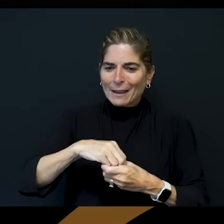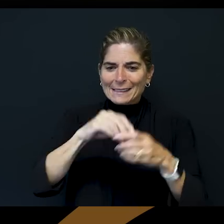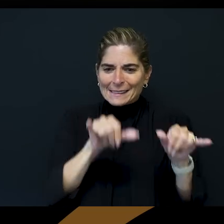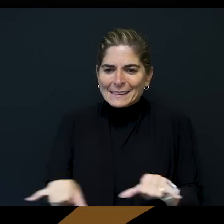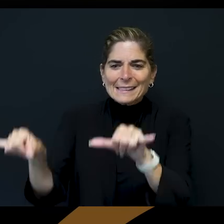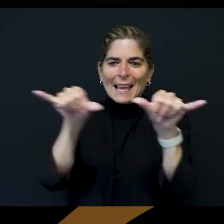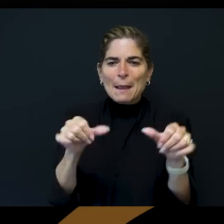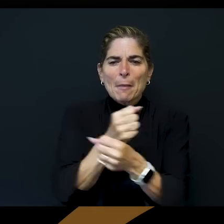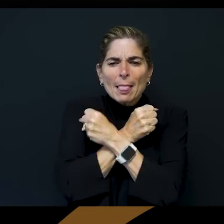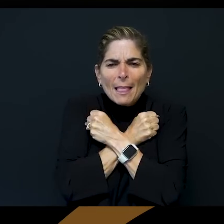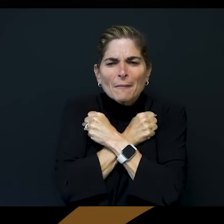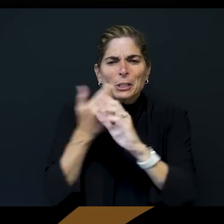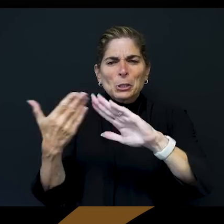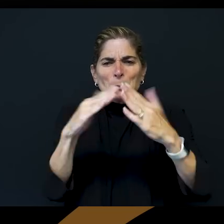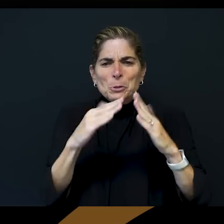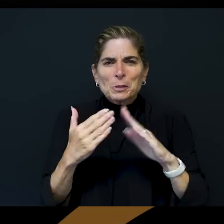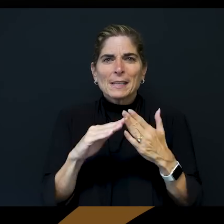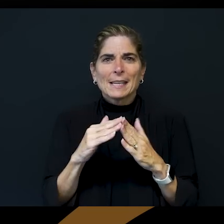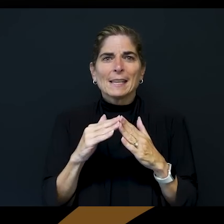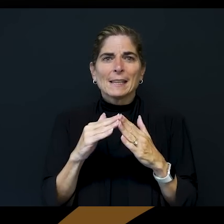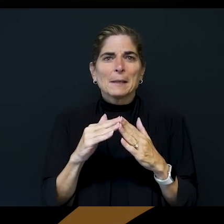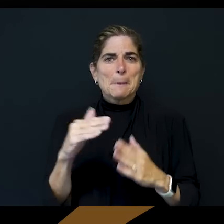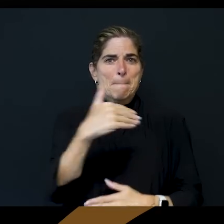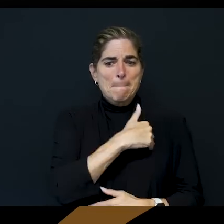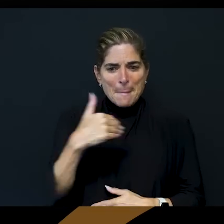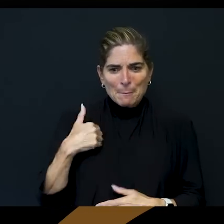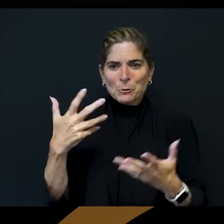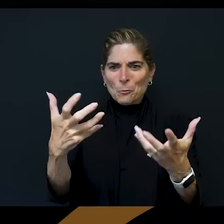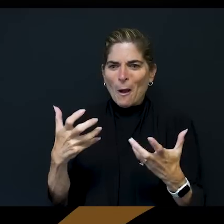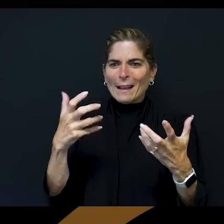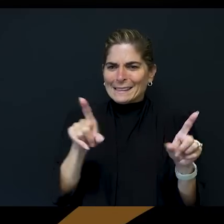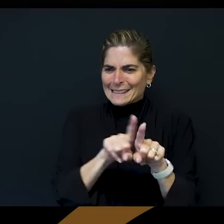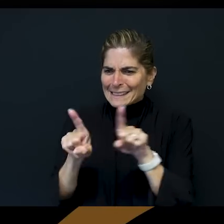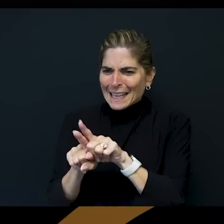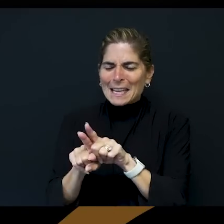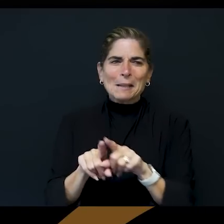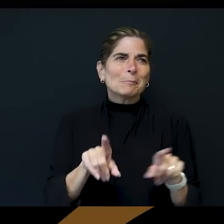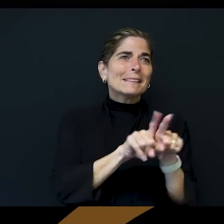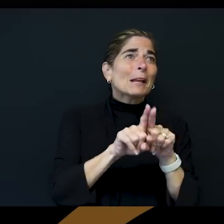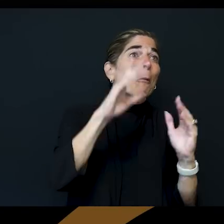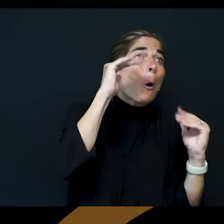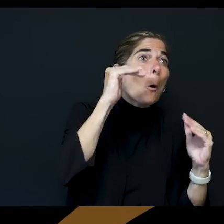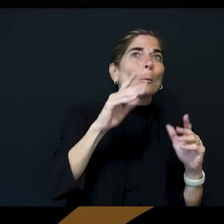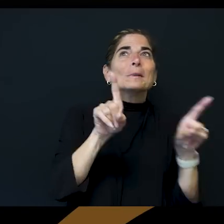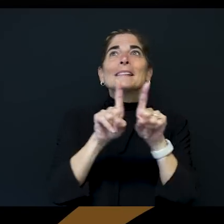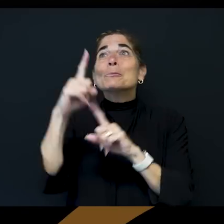the members of which want the same things. They share the same hopes, the same dreams, they have the same fears